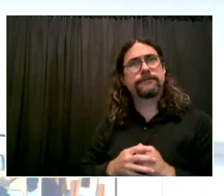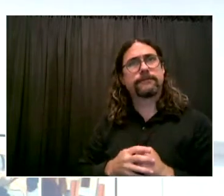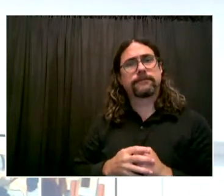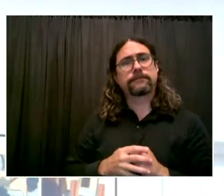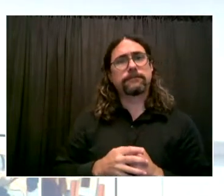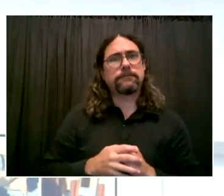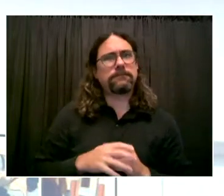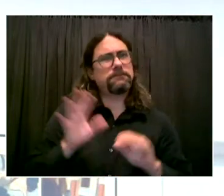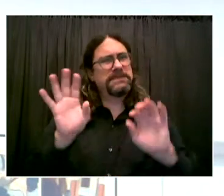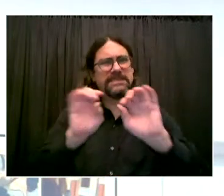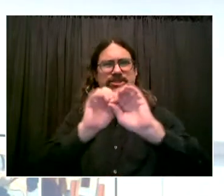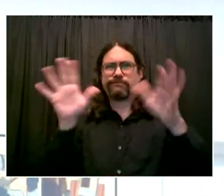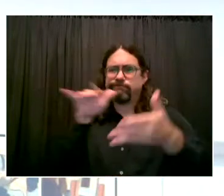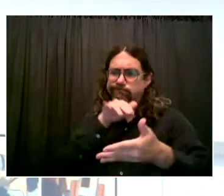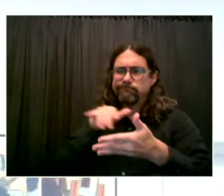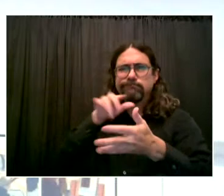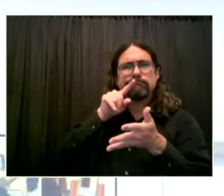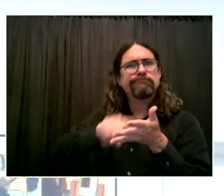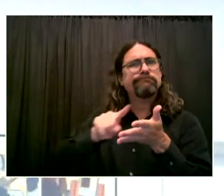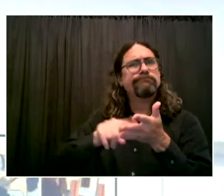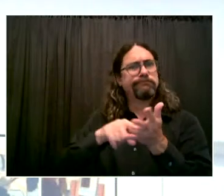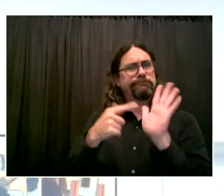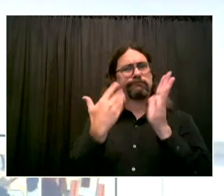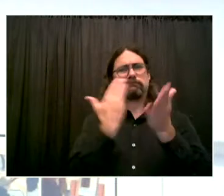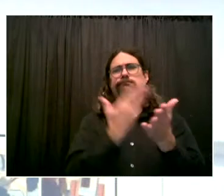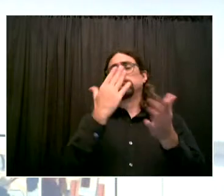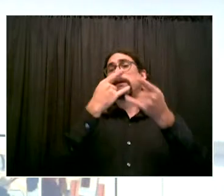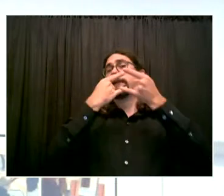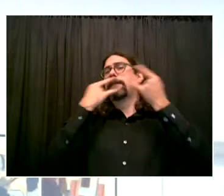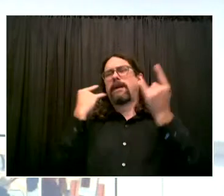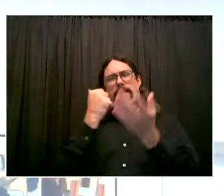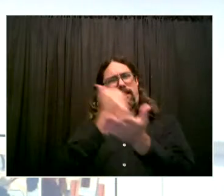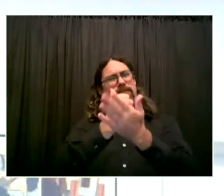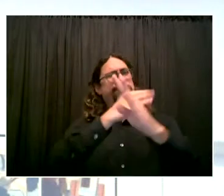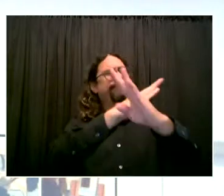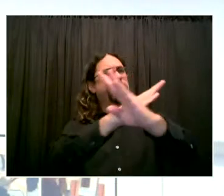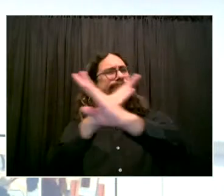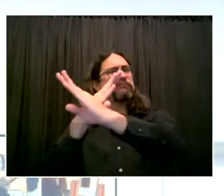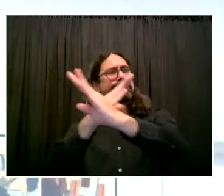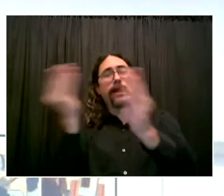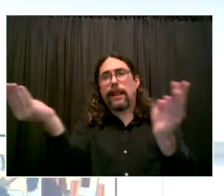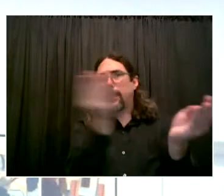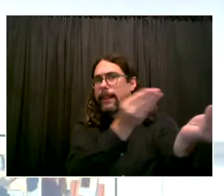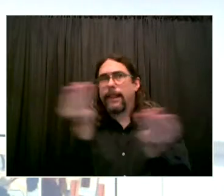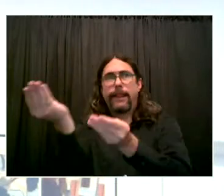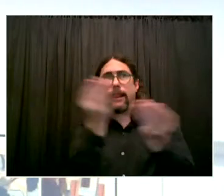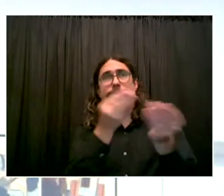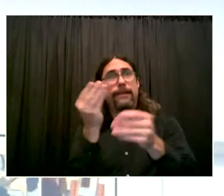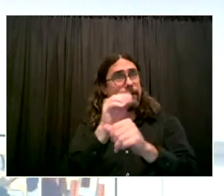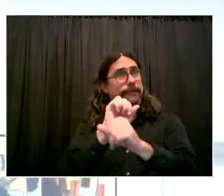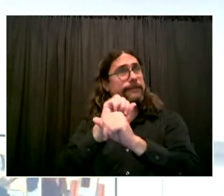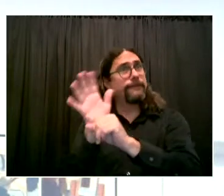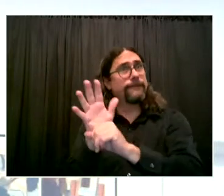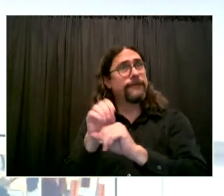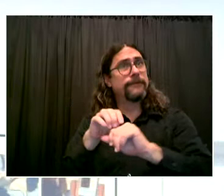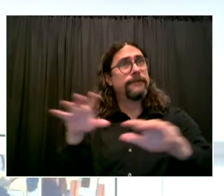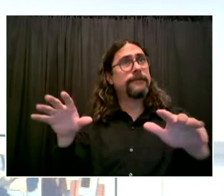AND ARE A VITAL PART OF OUR DEFENSE AGAINST